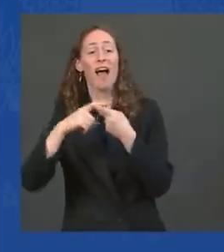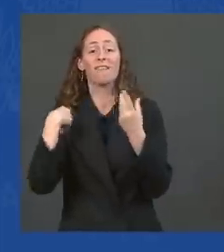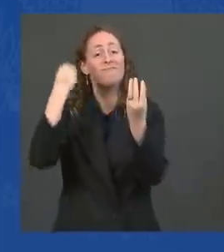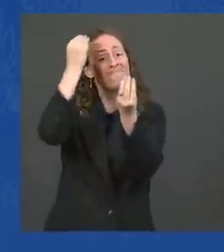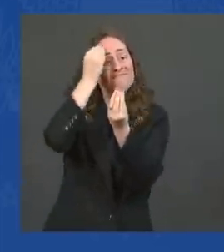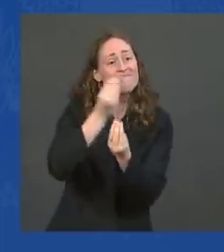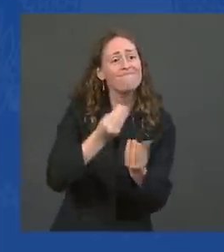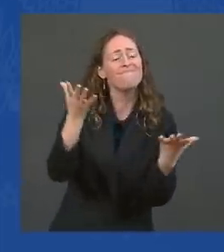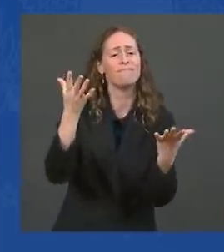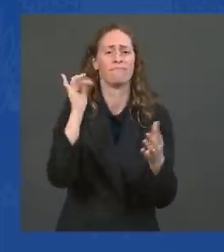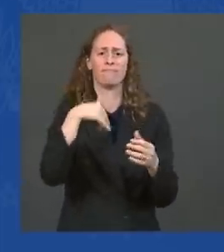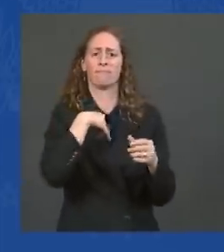and a new AUKUS vision.